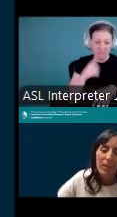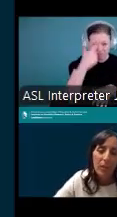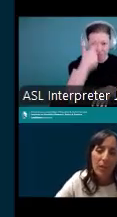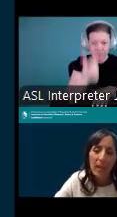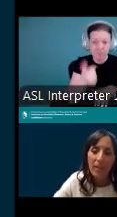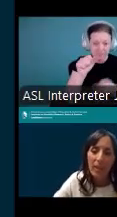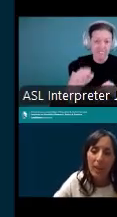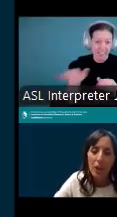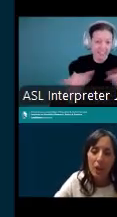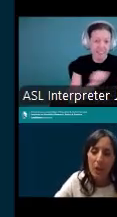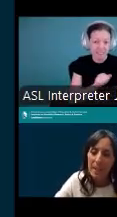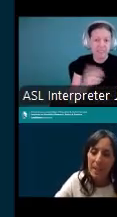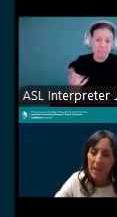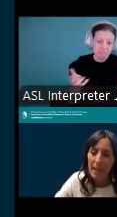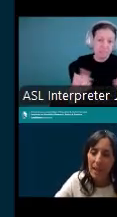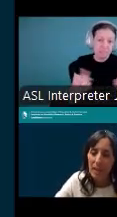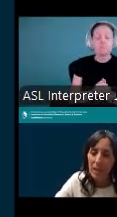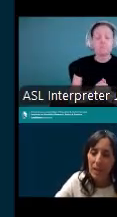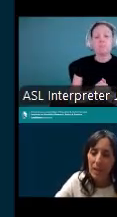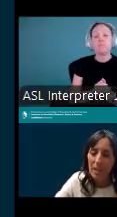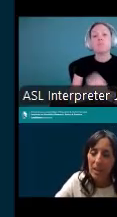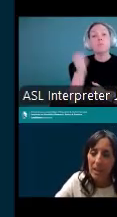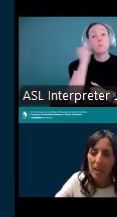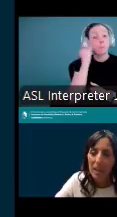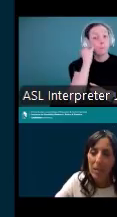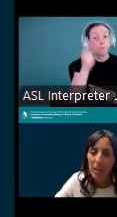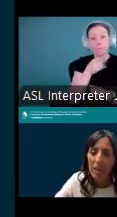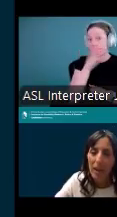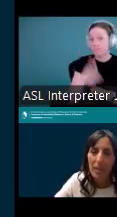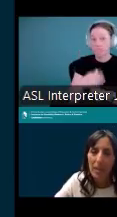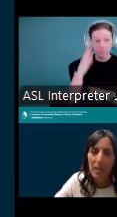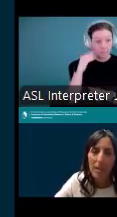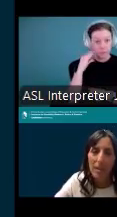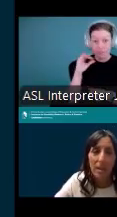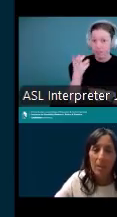you've never joined an ECHO session today, we have some